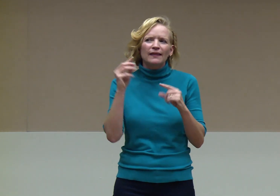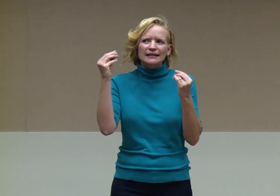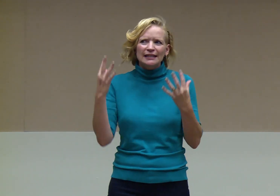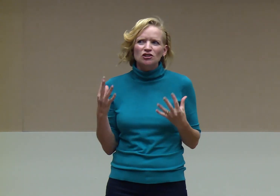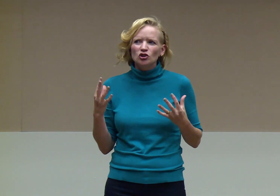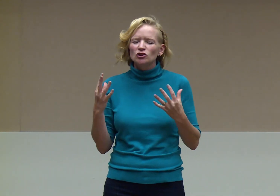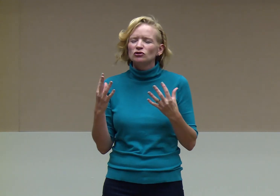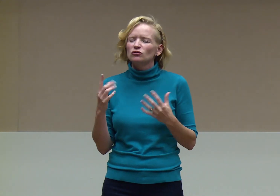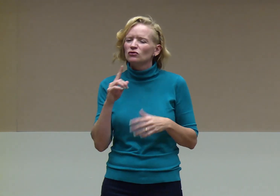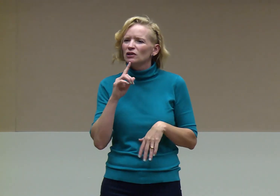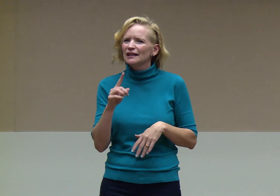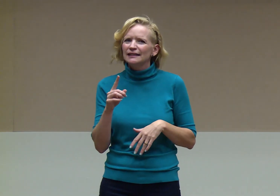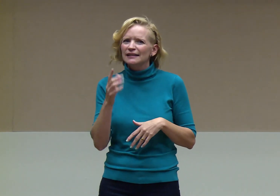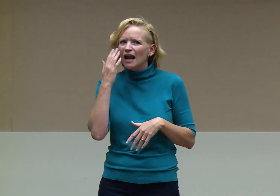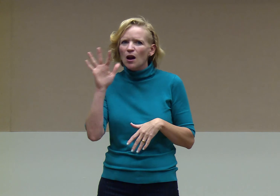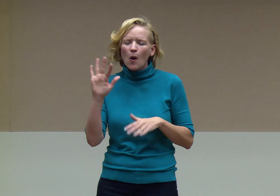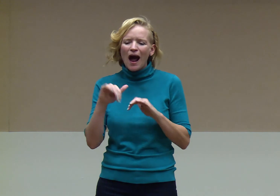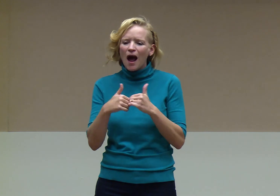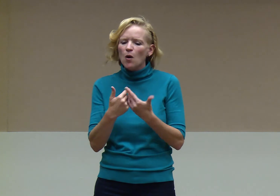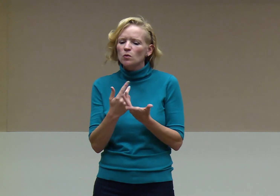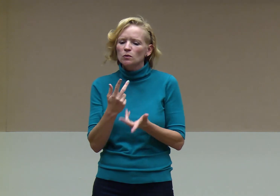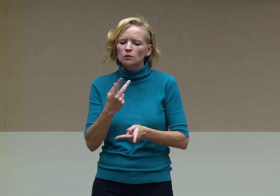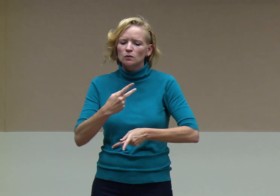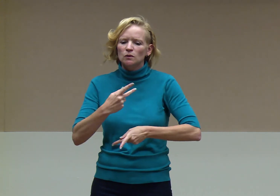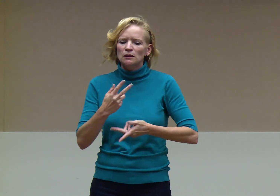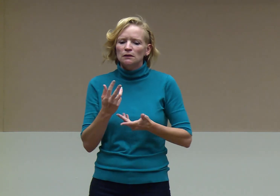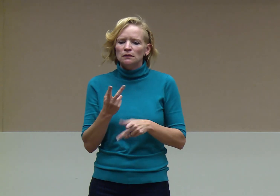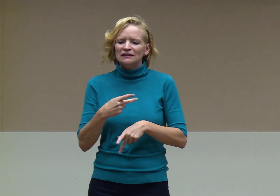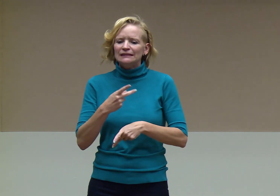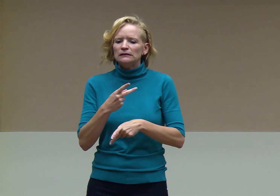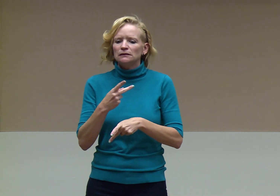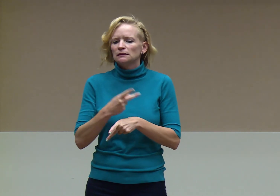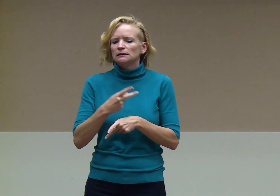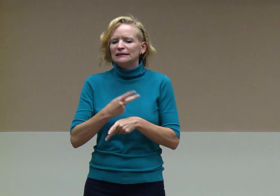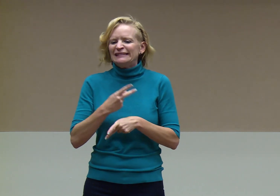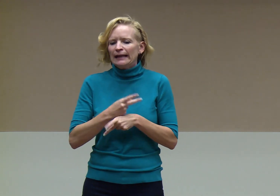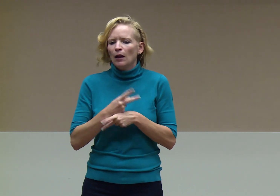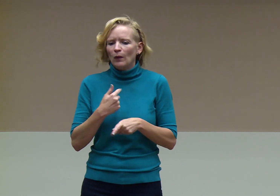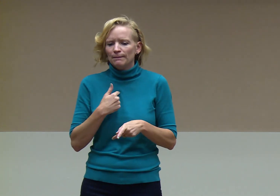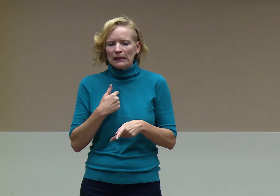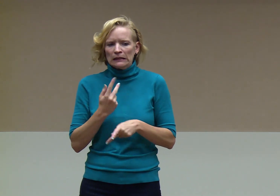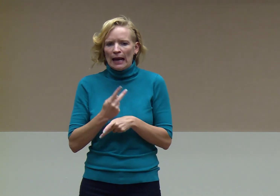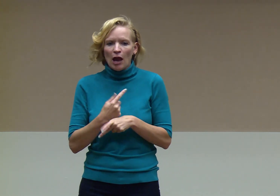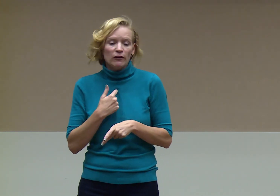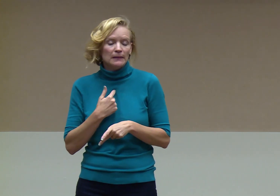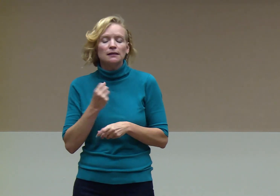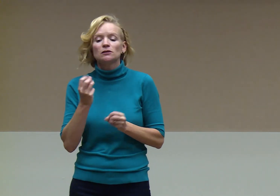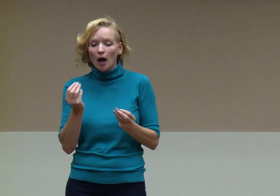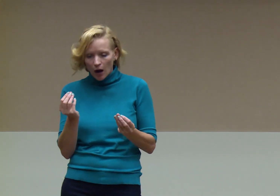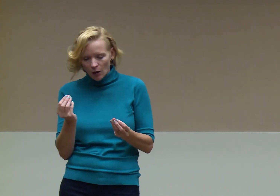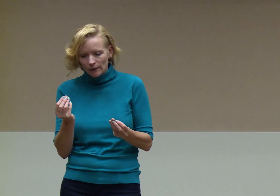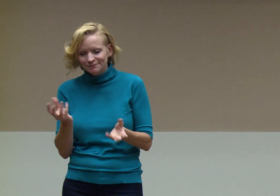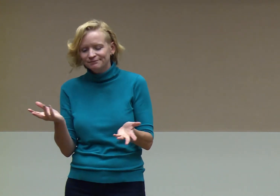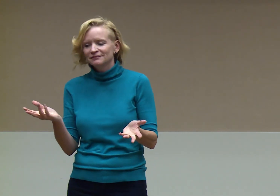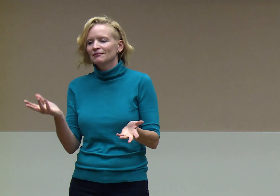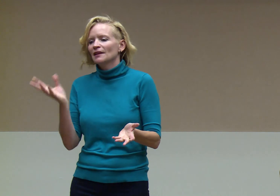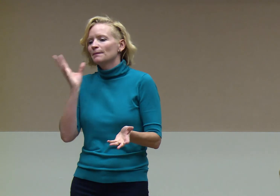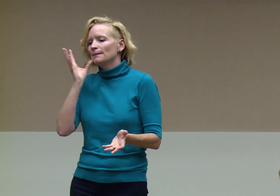But the teachers, they didn't simply understand how to deal with me or take care of me in any capacity.